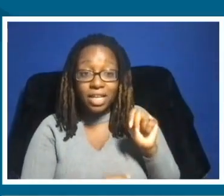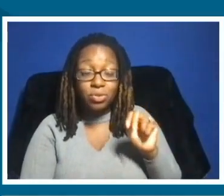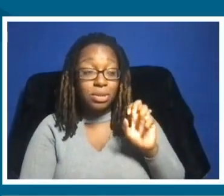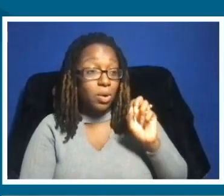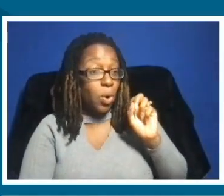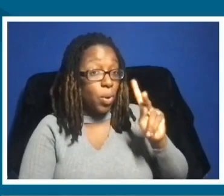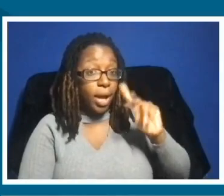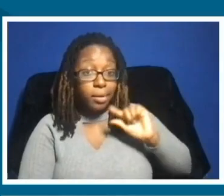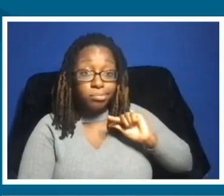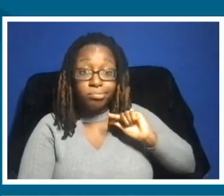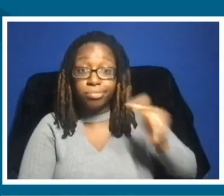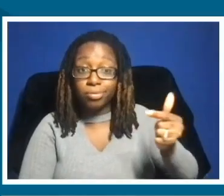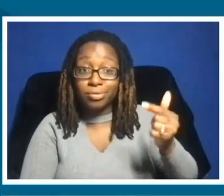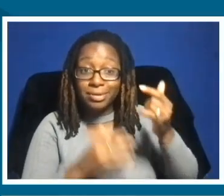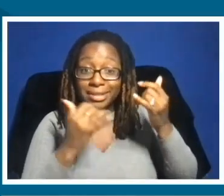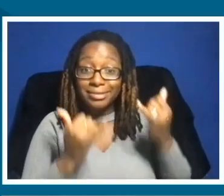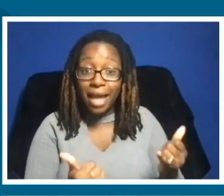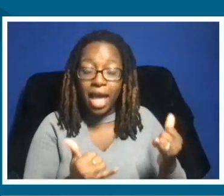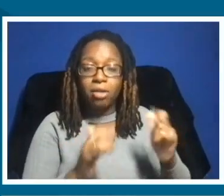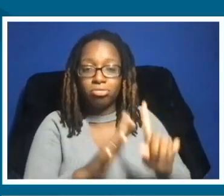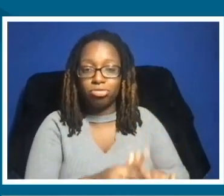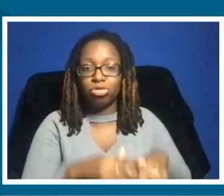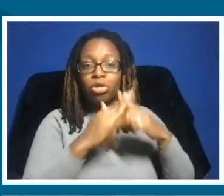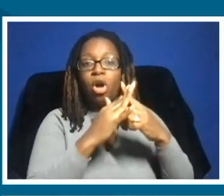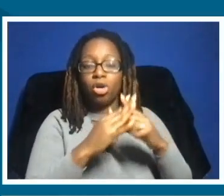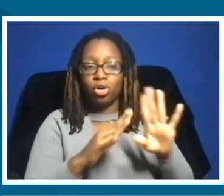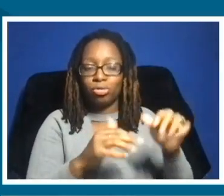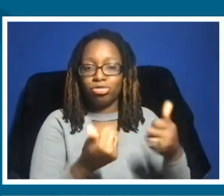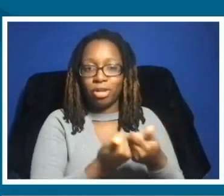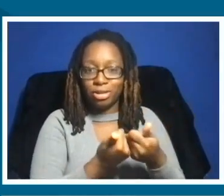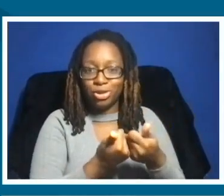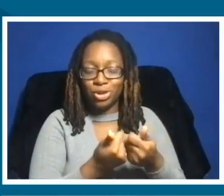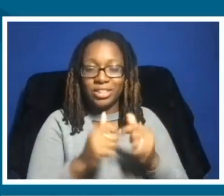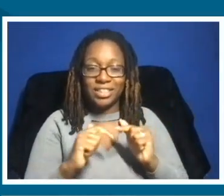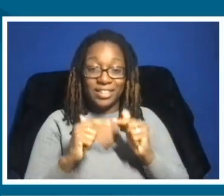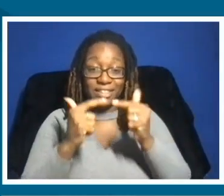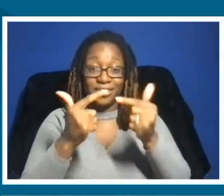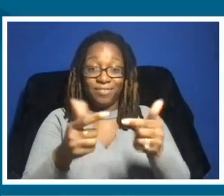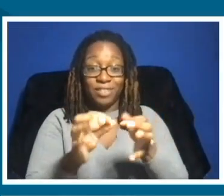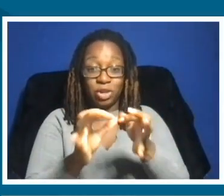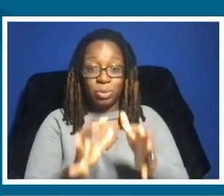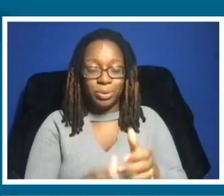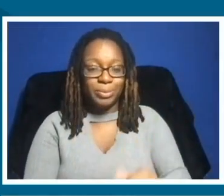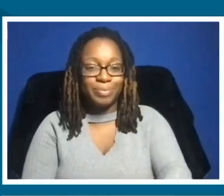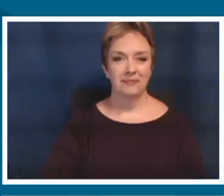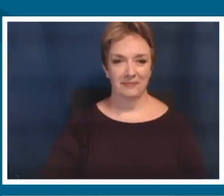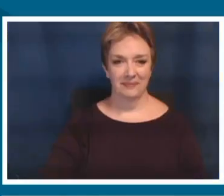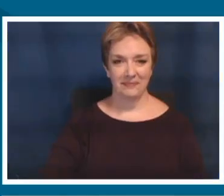activations for these sites this is your challenge then on days two and three we